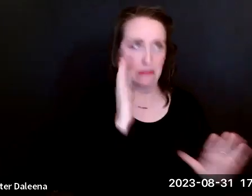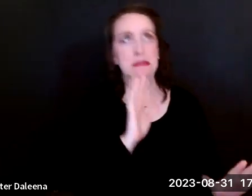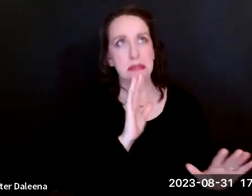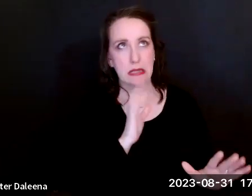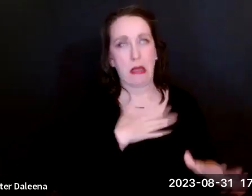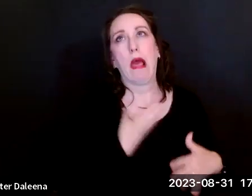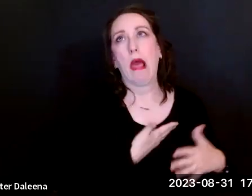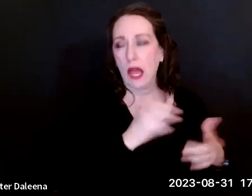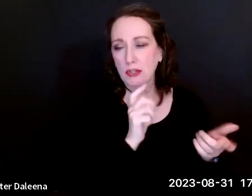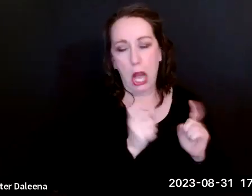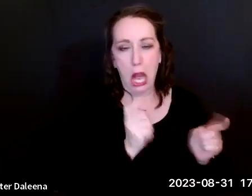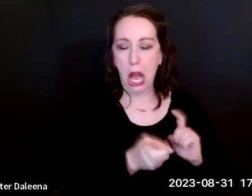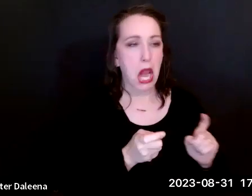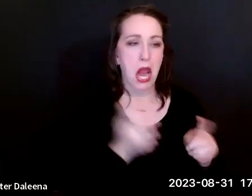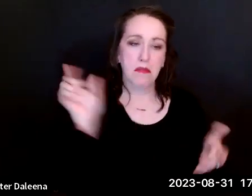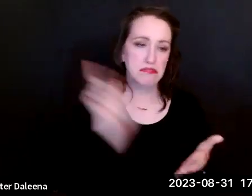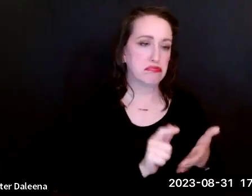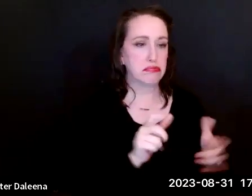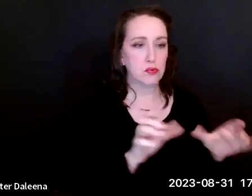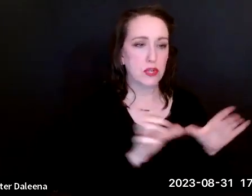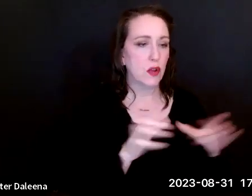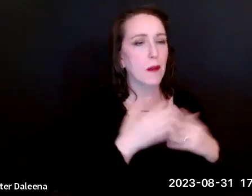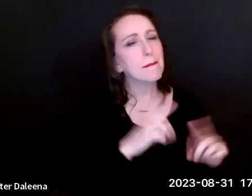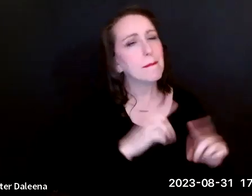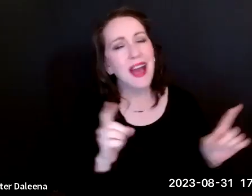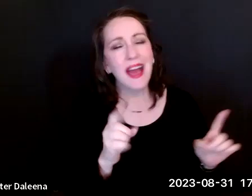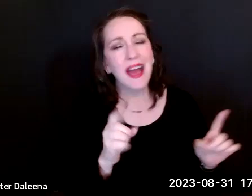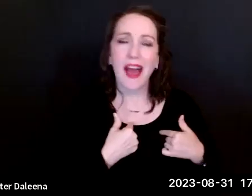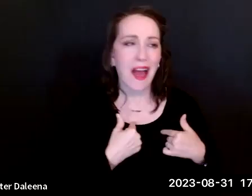the changes in the lowering the credentials but you know what I'm old but I can deal with